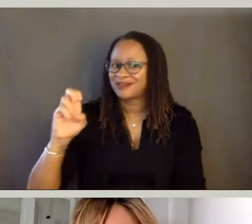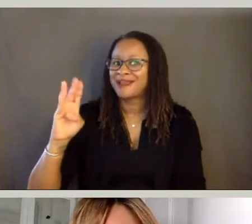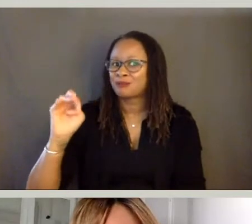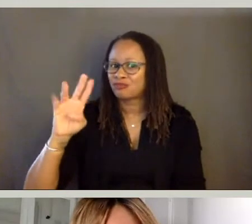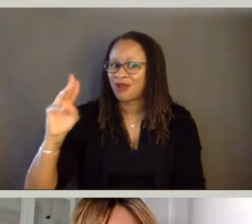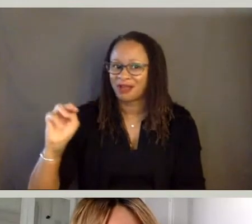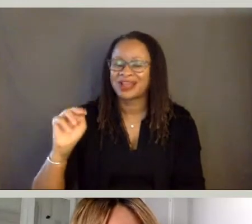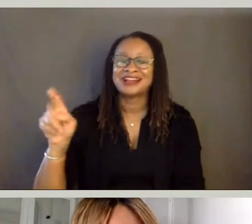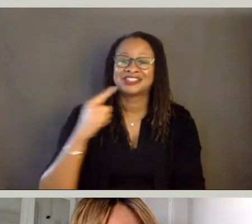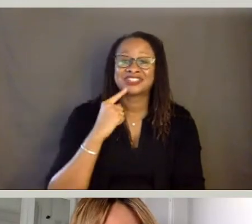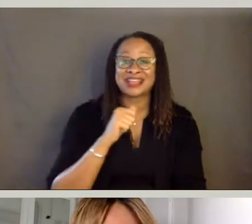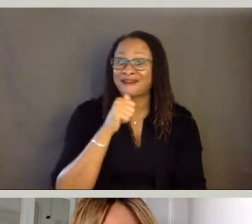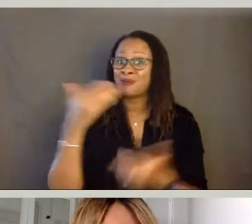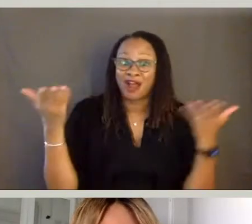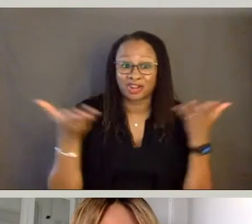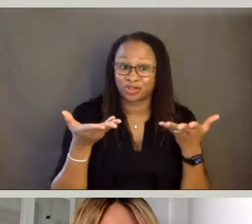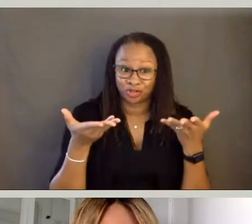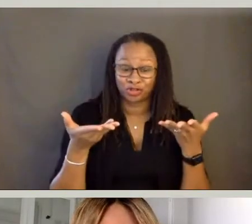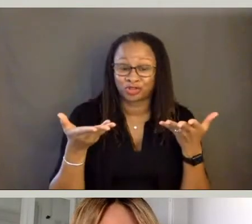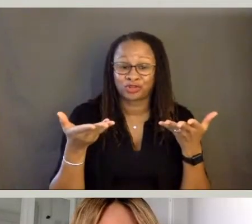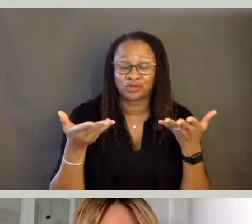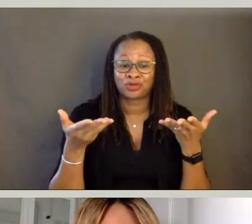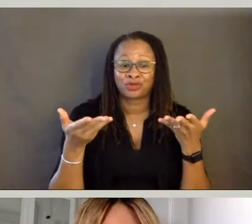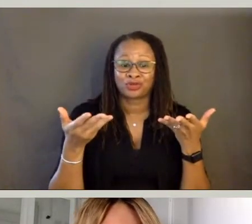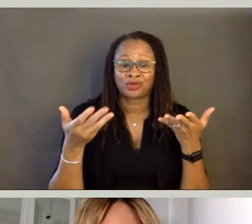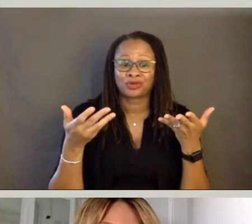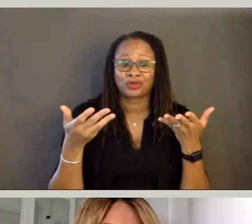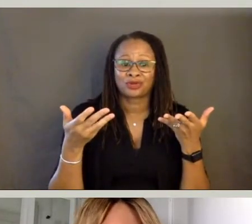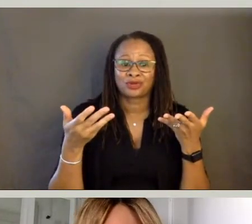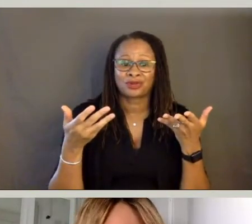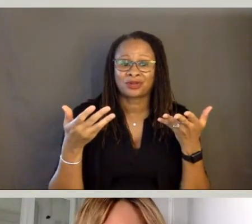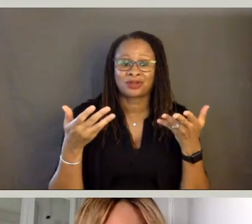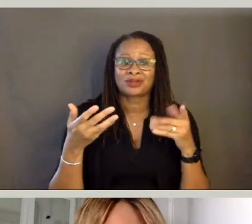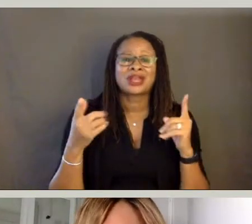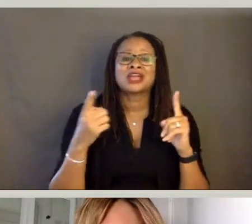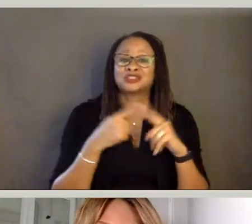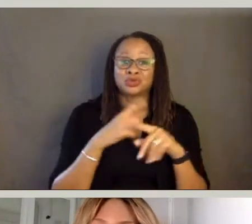that I'm not here to right but to get it right, right?